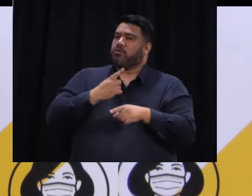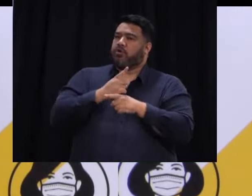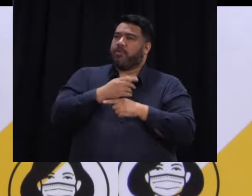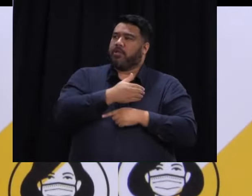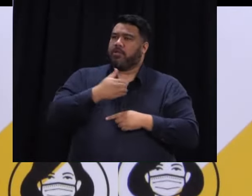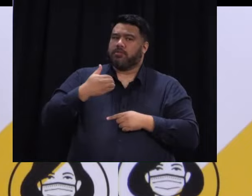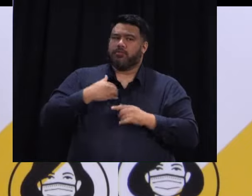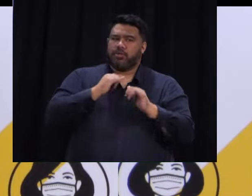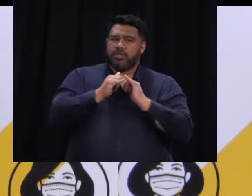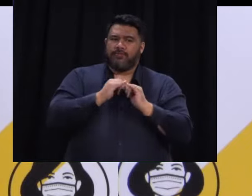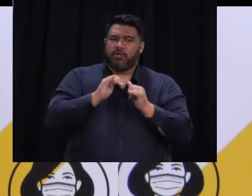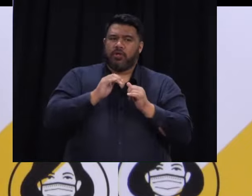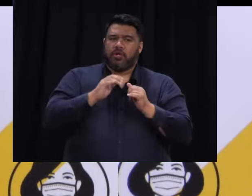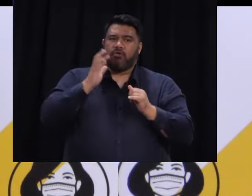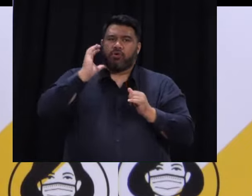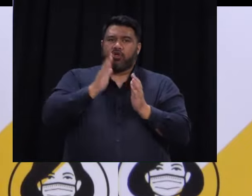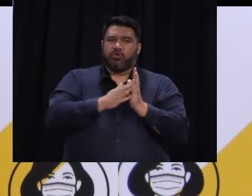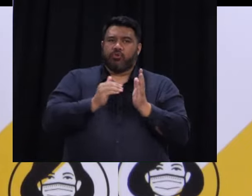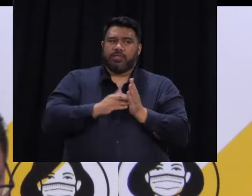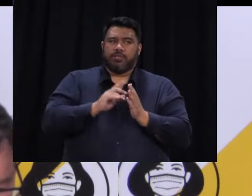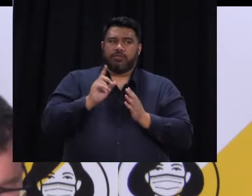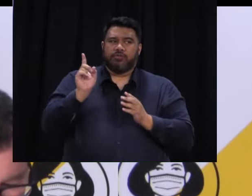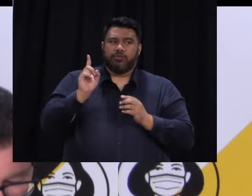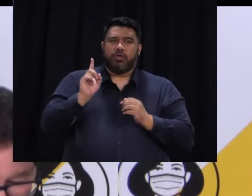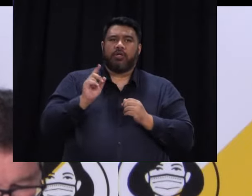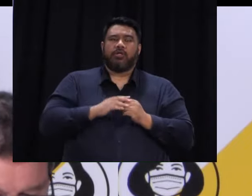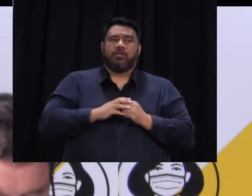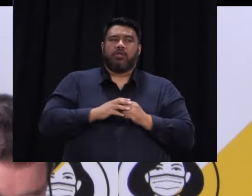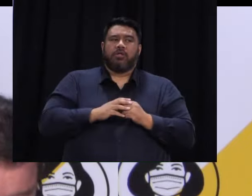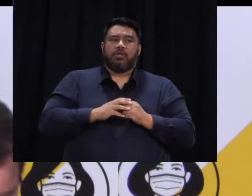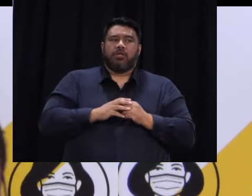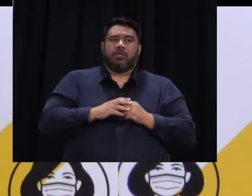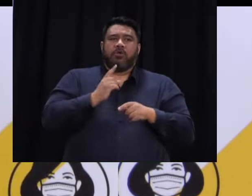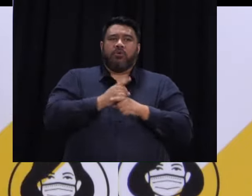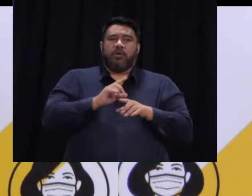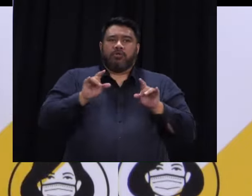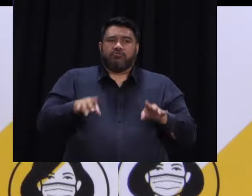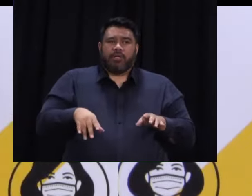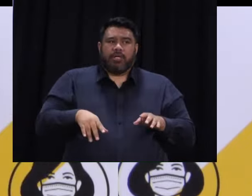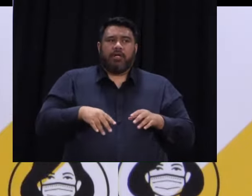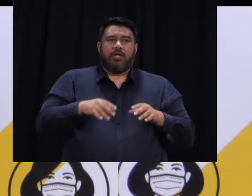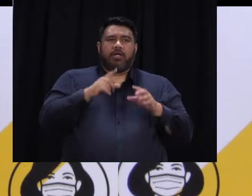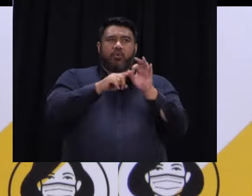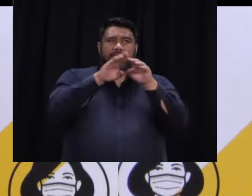before any new people might go in there. Can I draw you to the